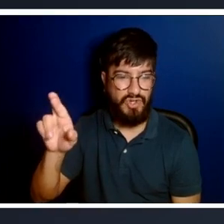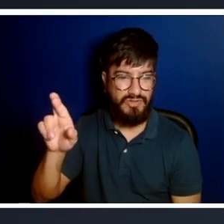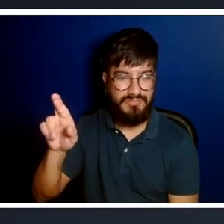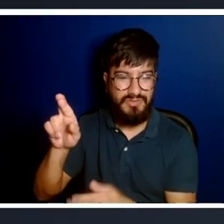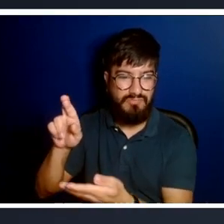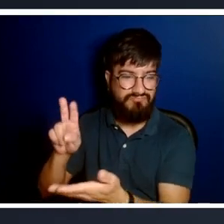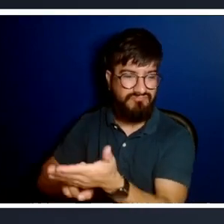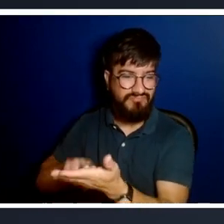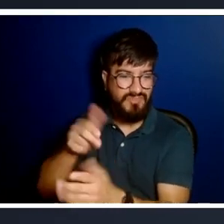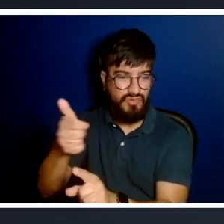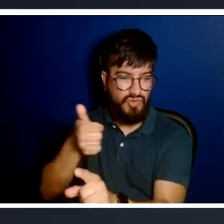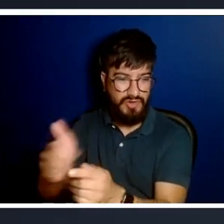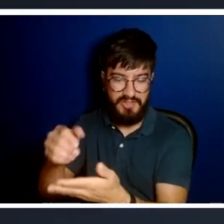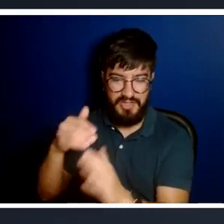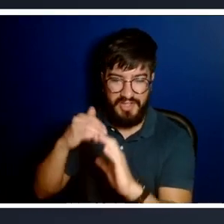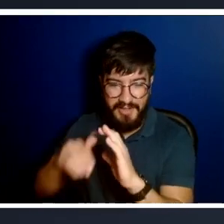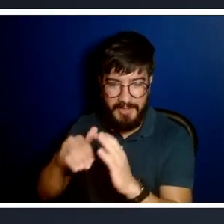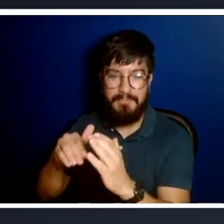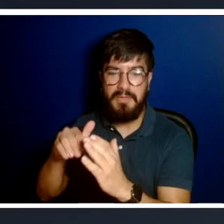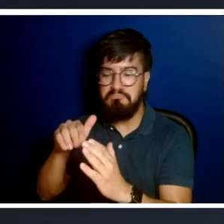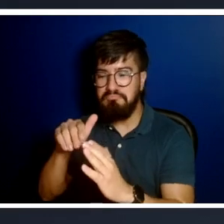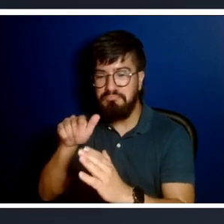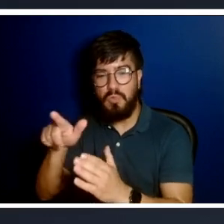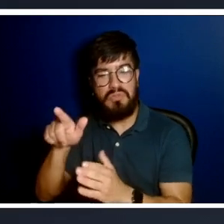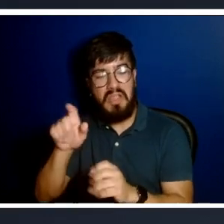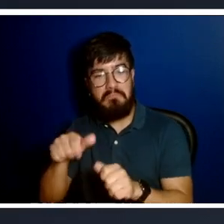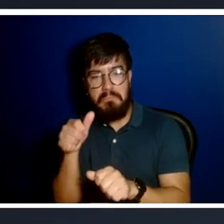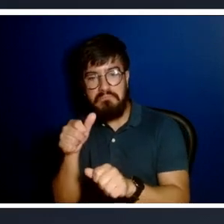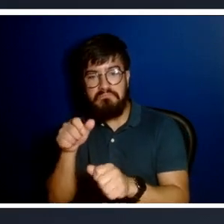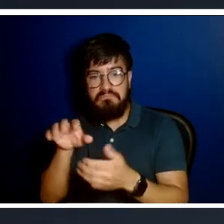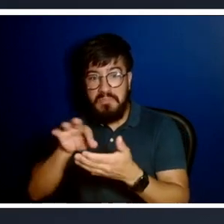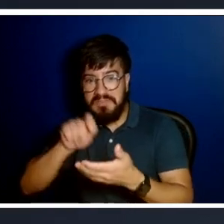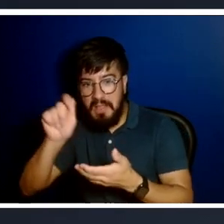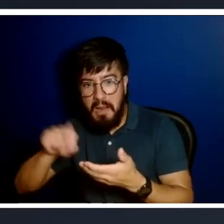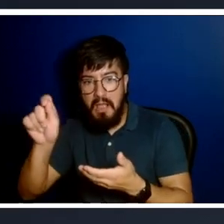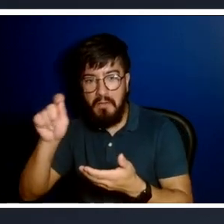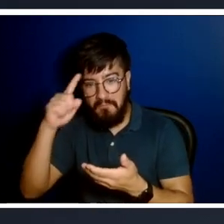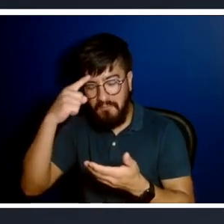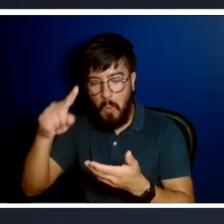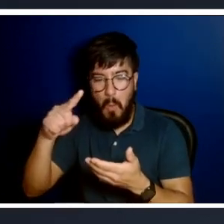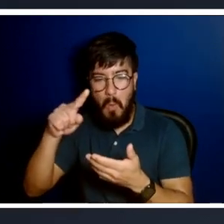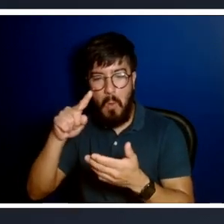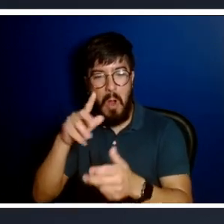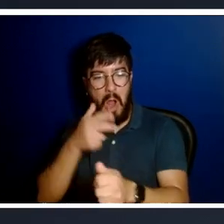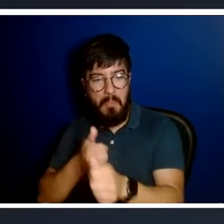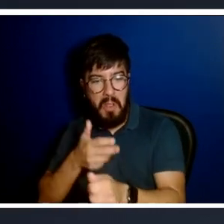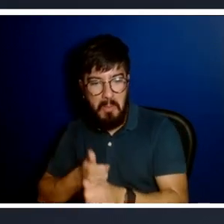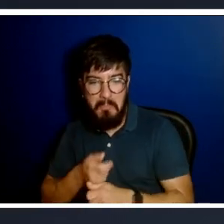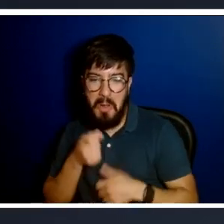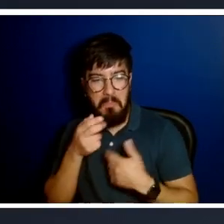and or the National Zoo. It's just a once a month e-mail and it tells you what programs are coming